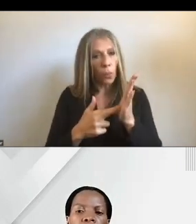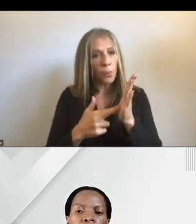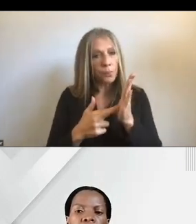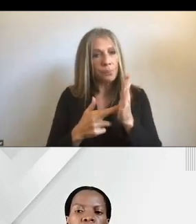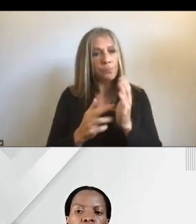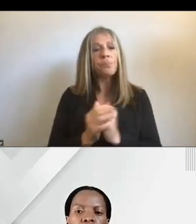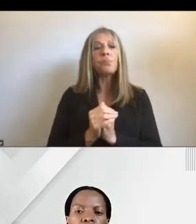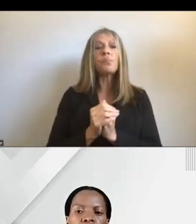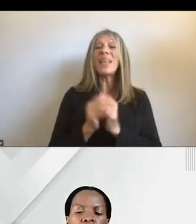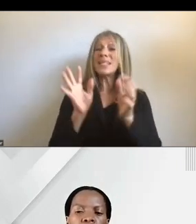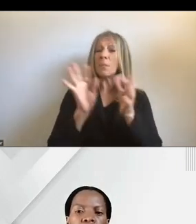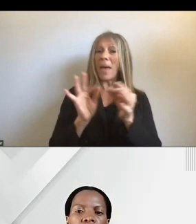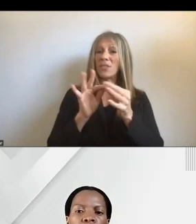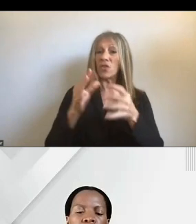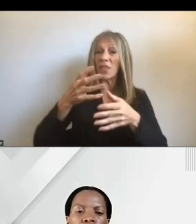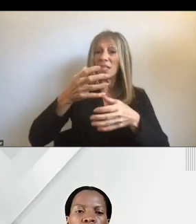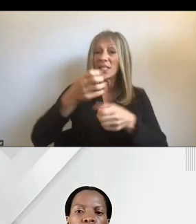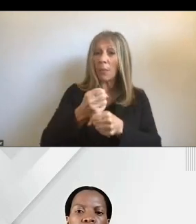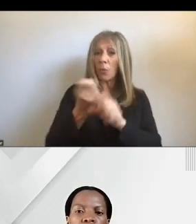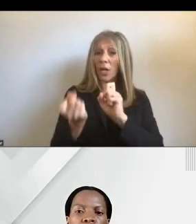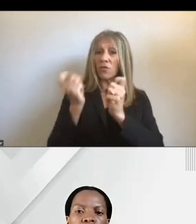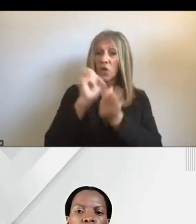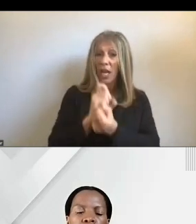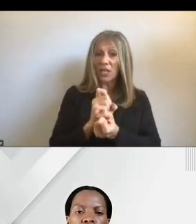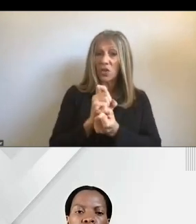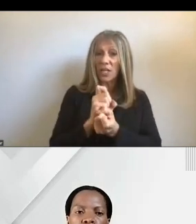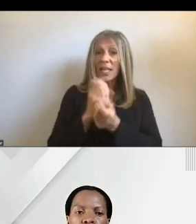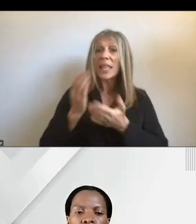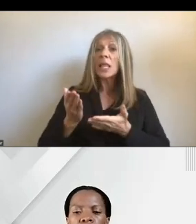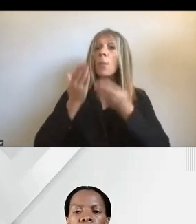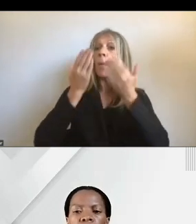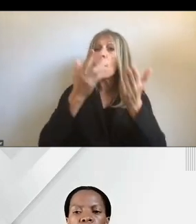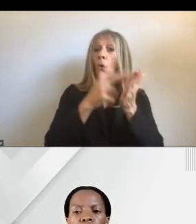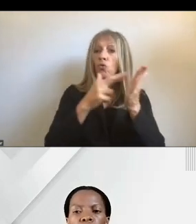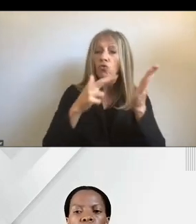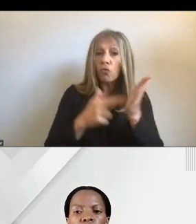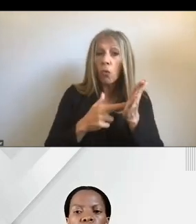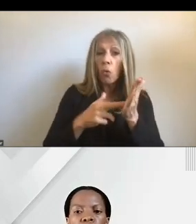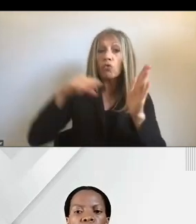As mentioned in the summary of changes in the proposed rule, slope measurements